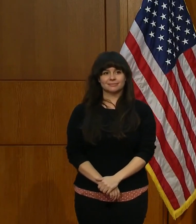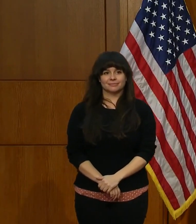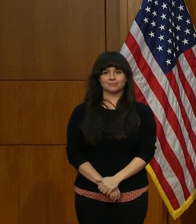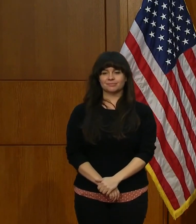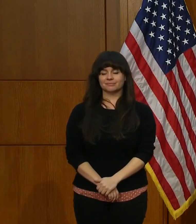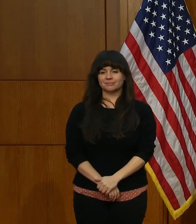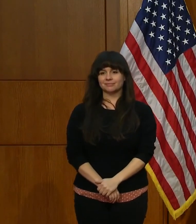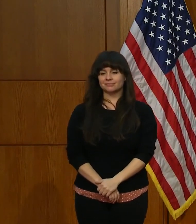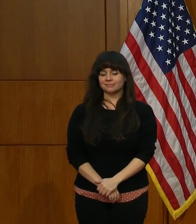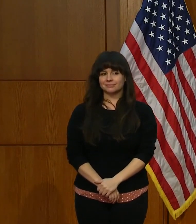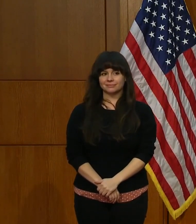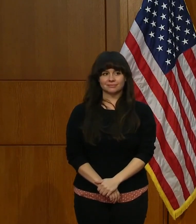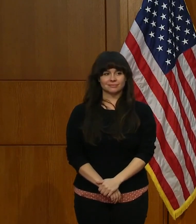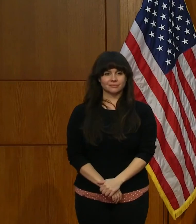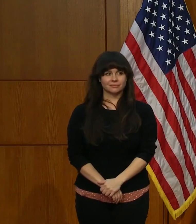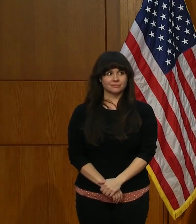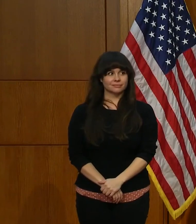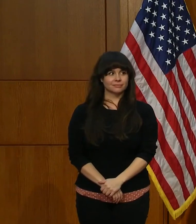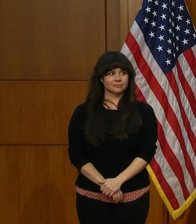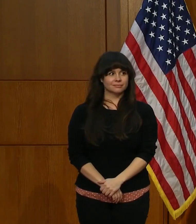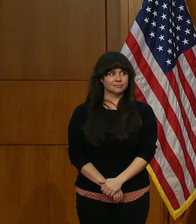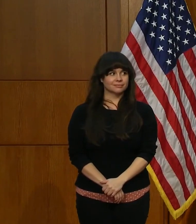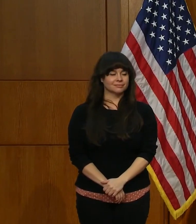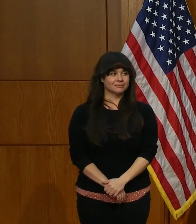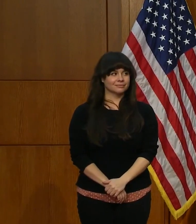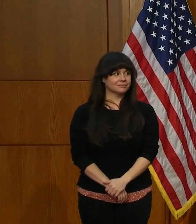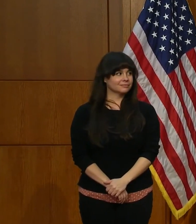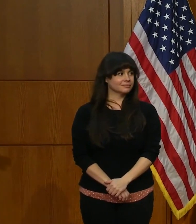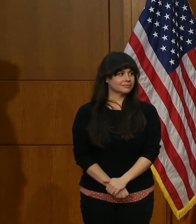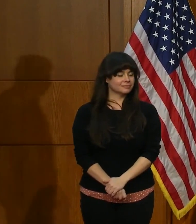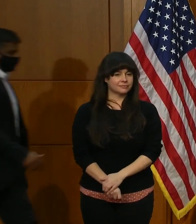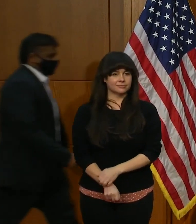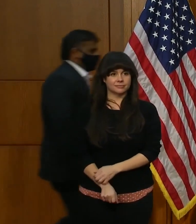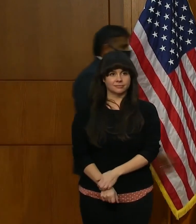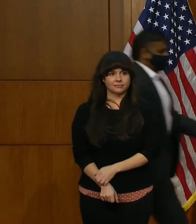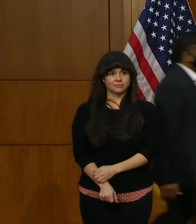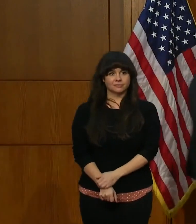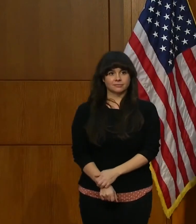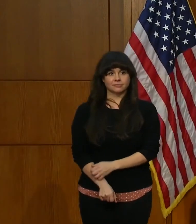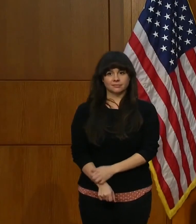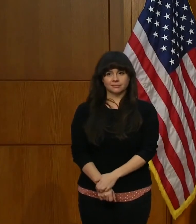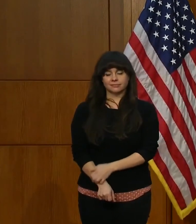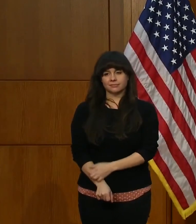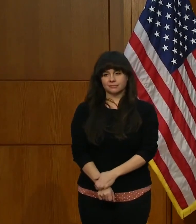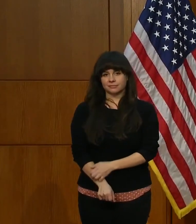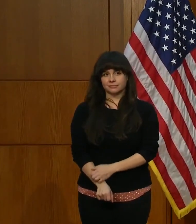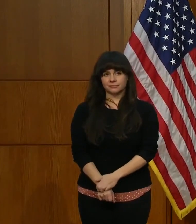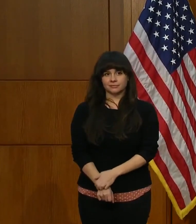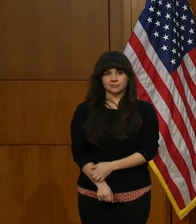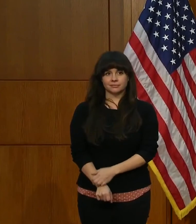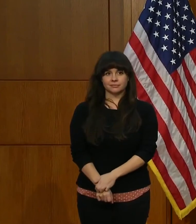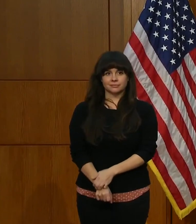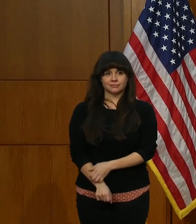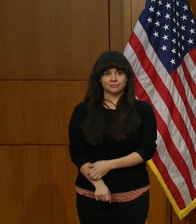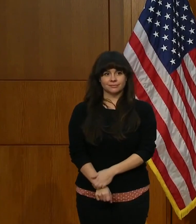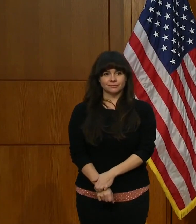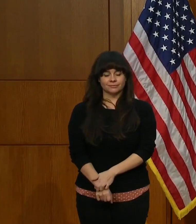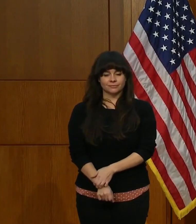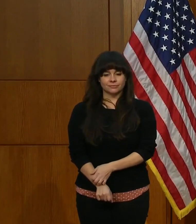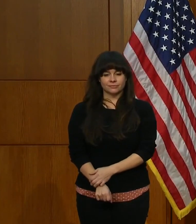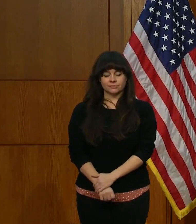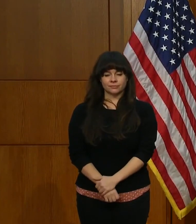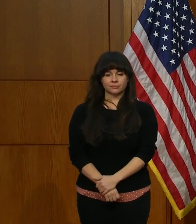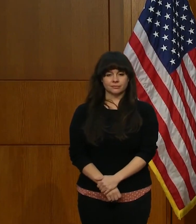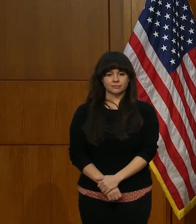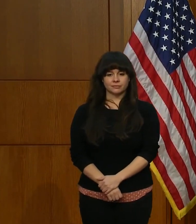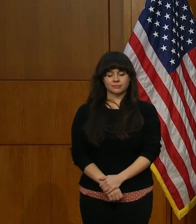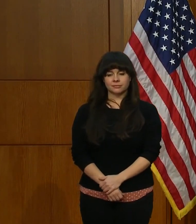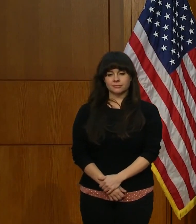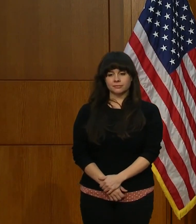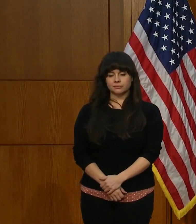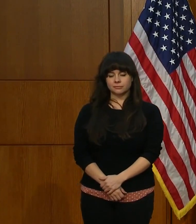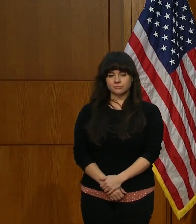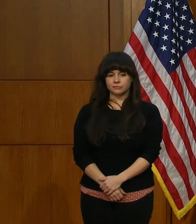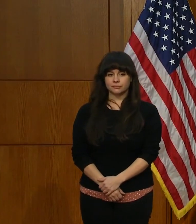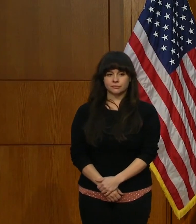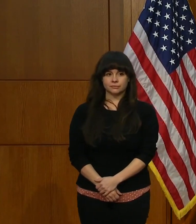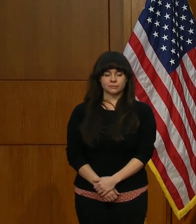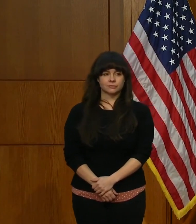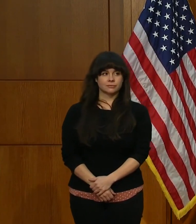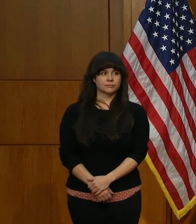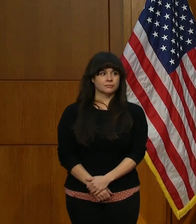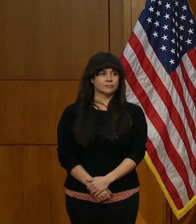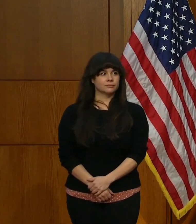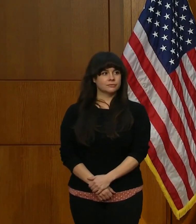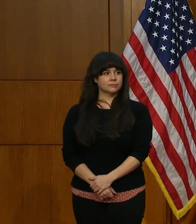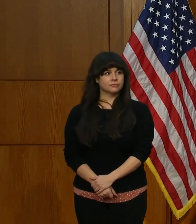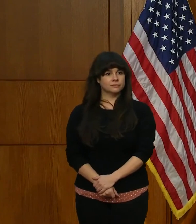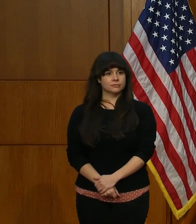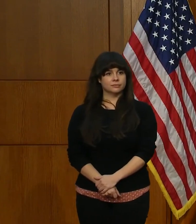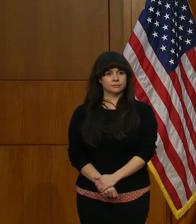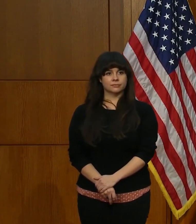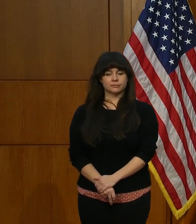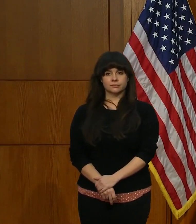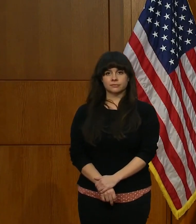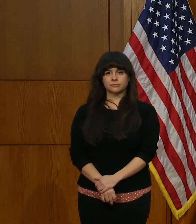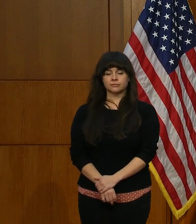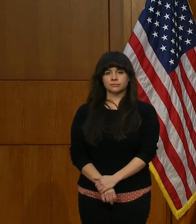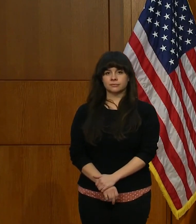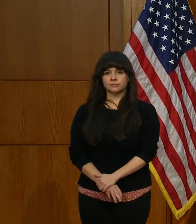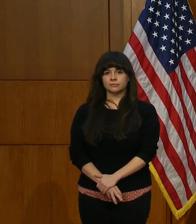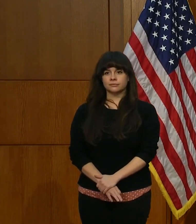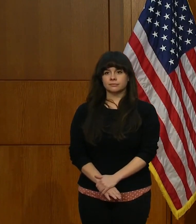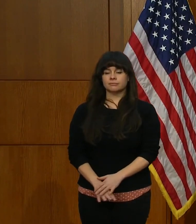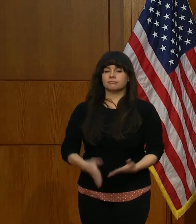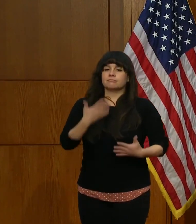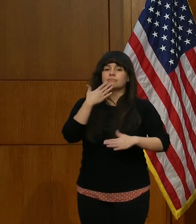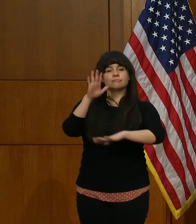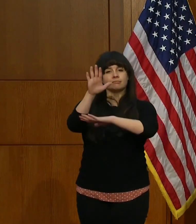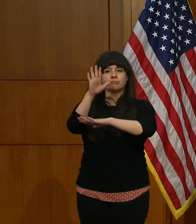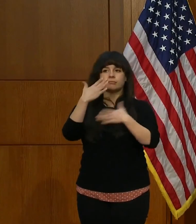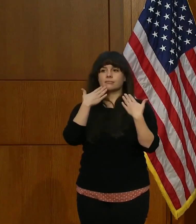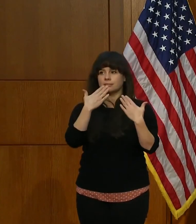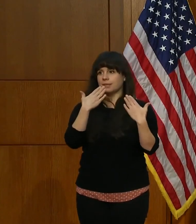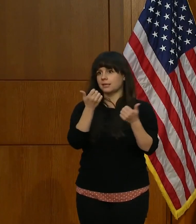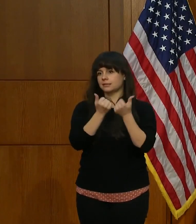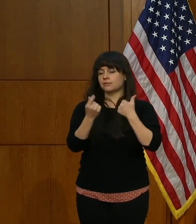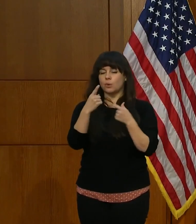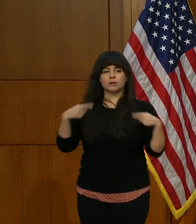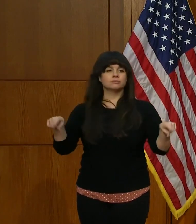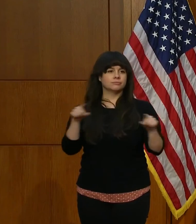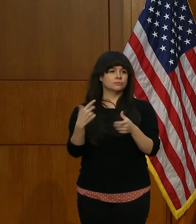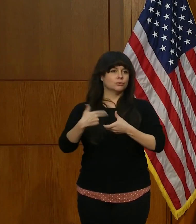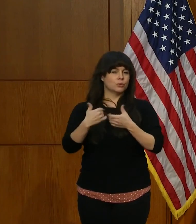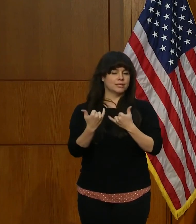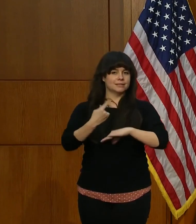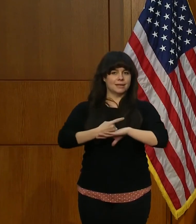E